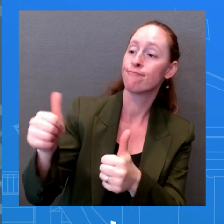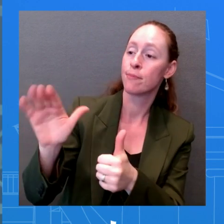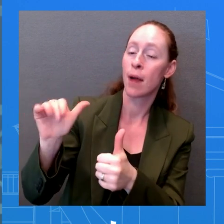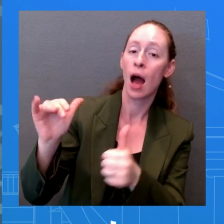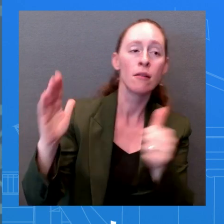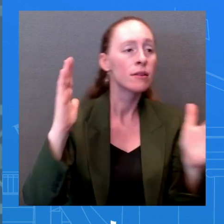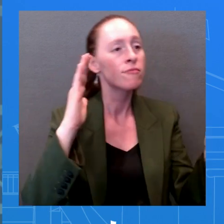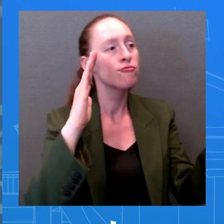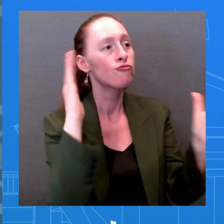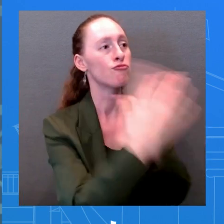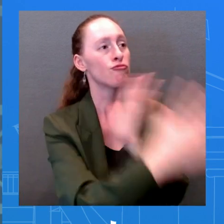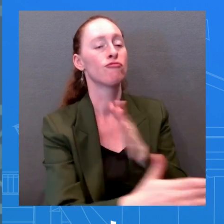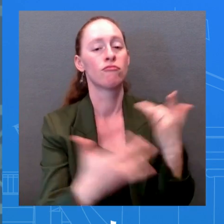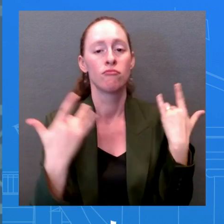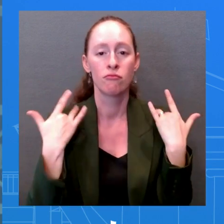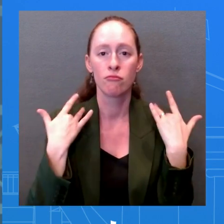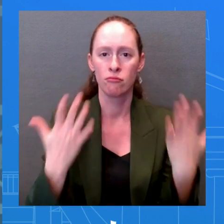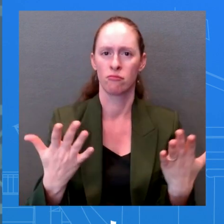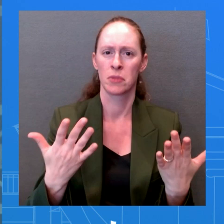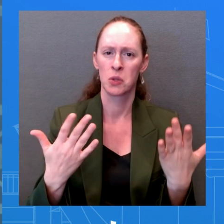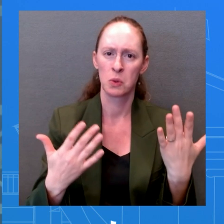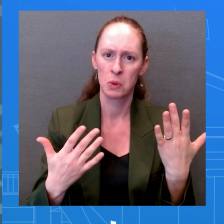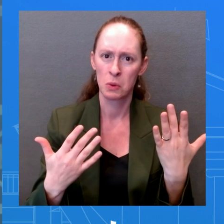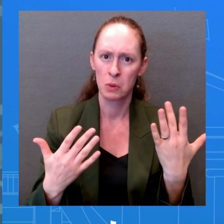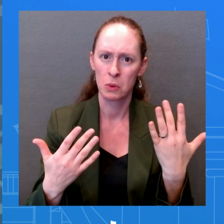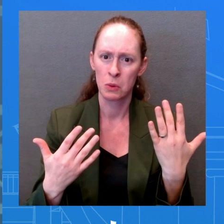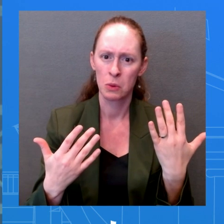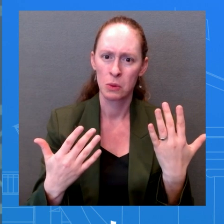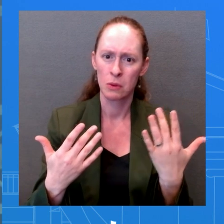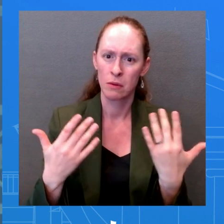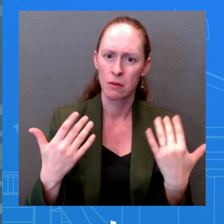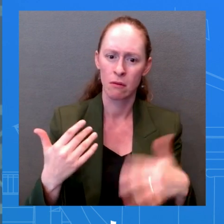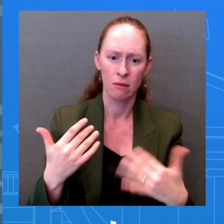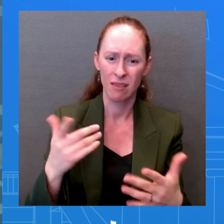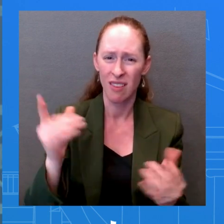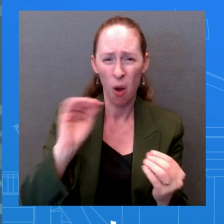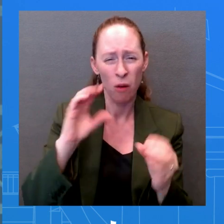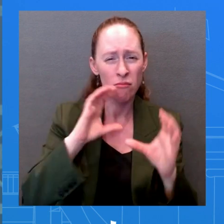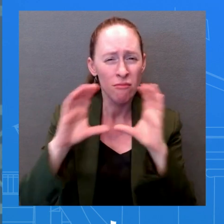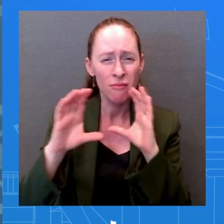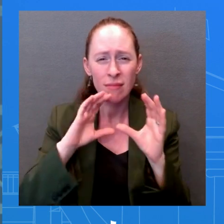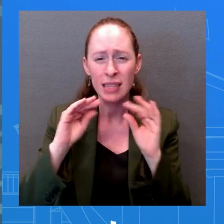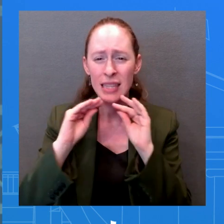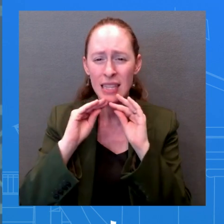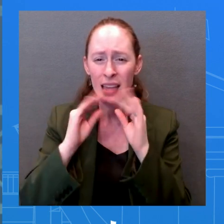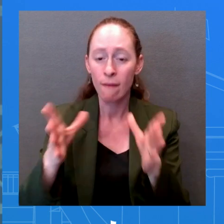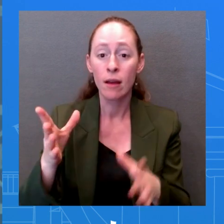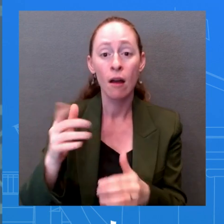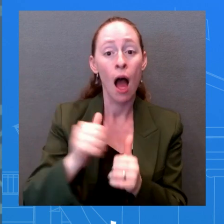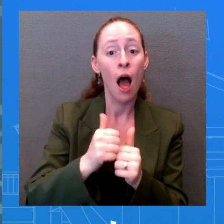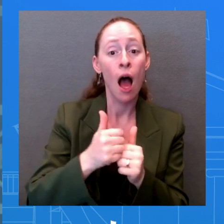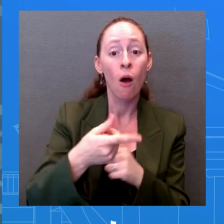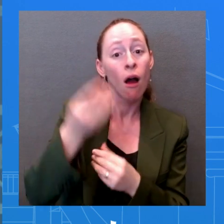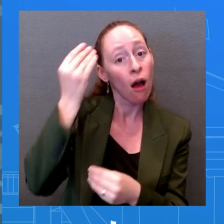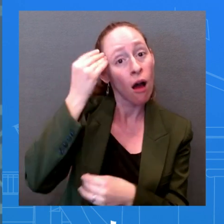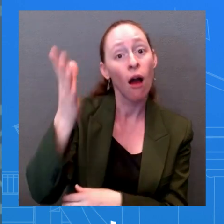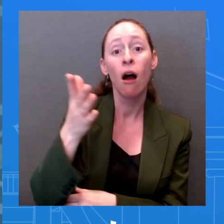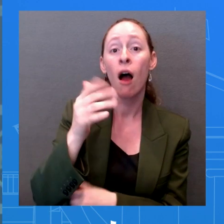who arrived in Martha's Vineyard were misled about where they were being taken and what would be provided when they arrived --